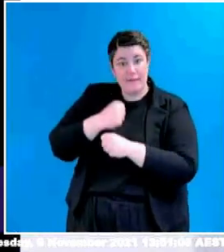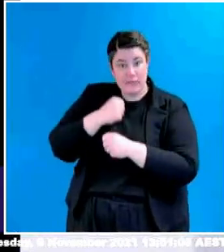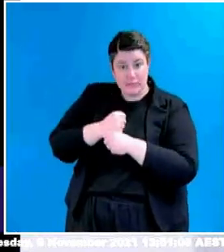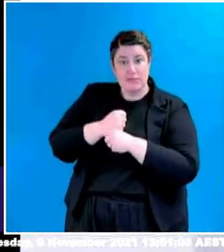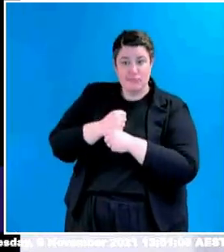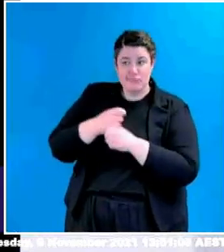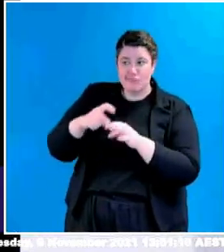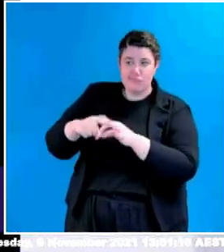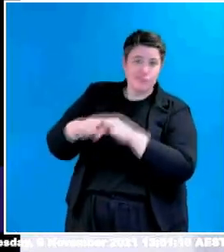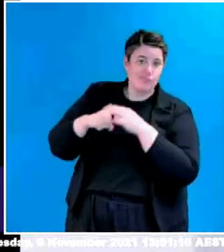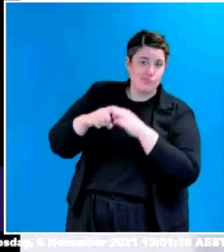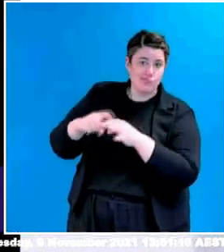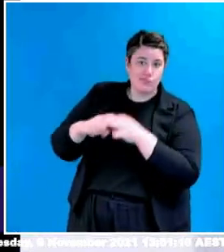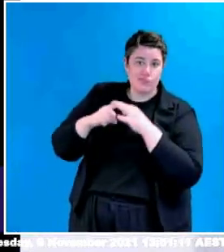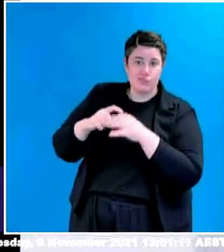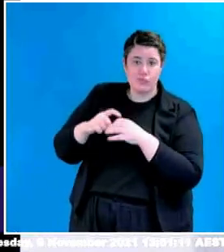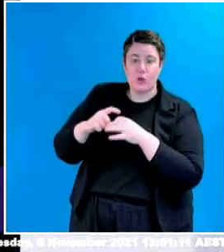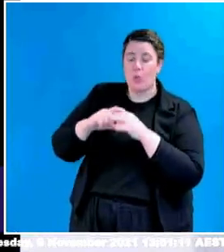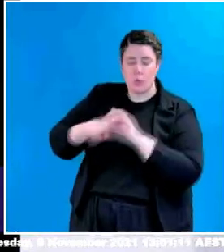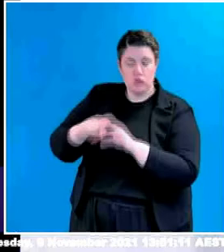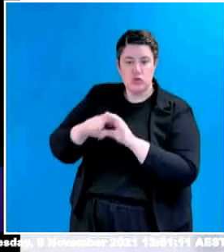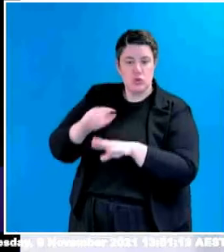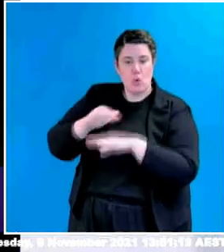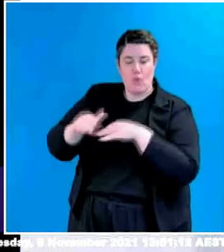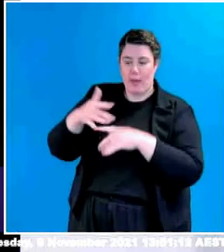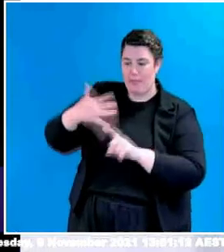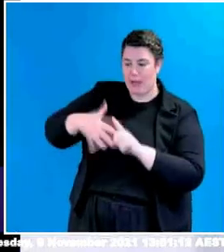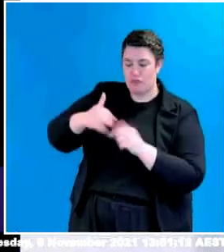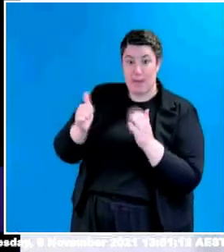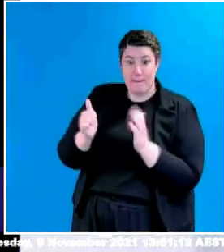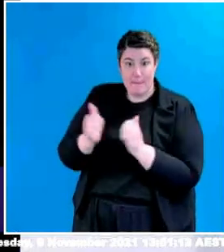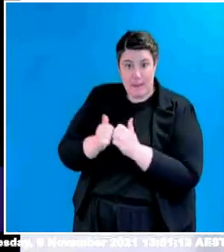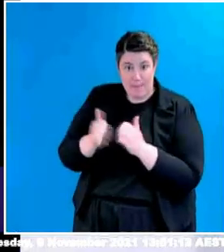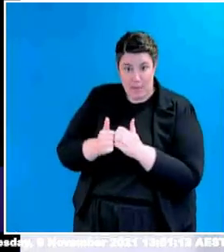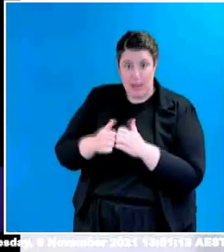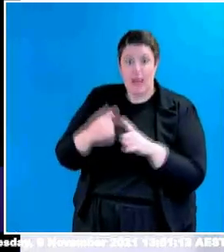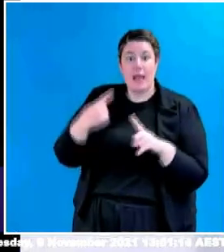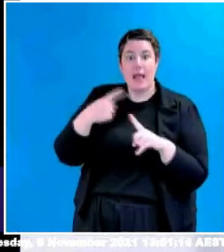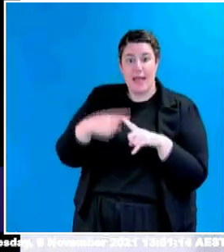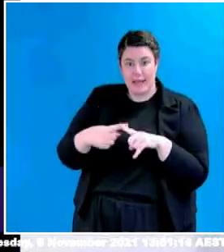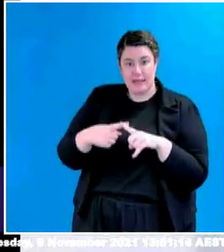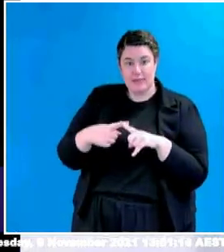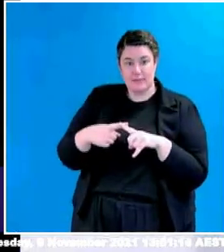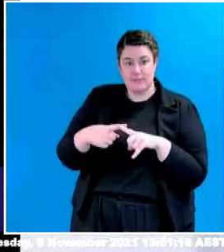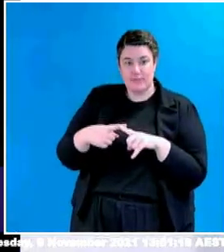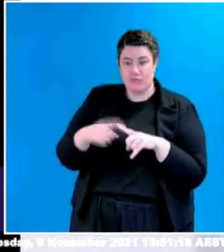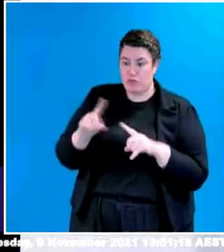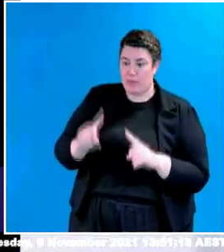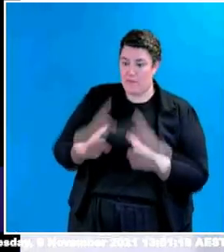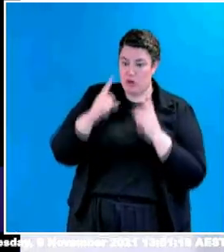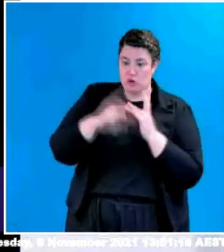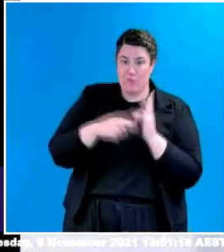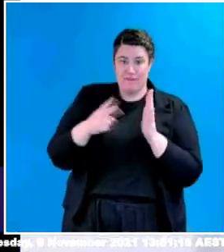questions about the Background Paper and the response of 1 November, and to